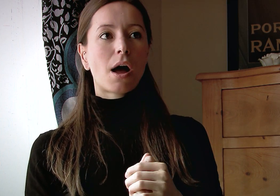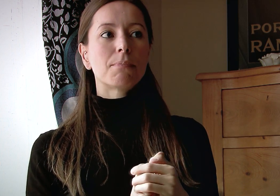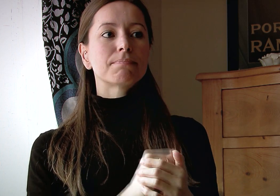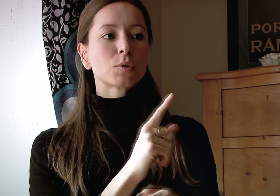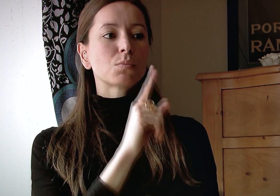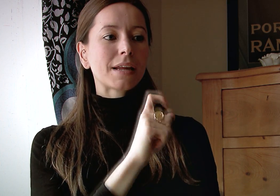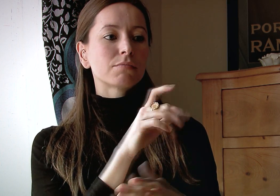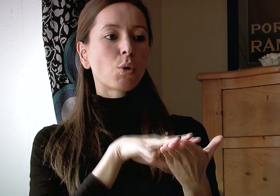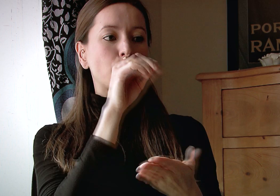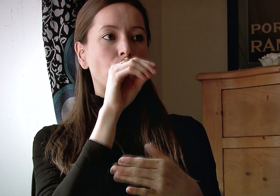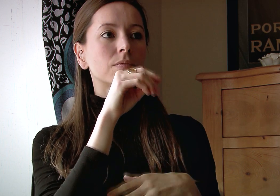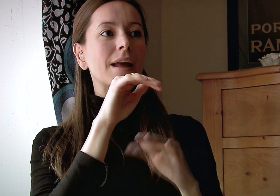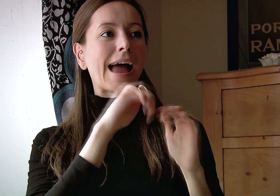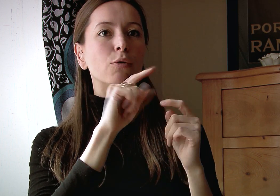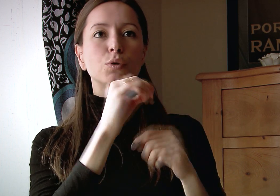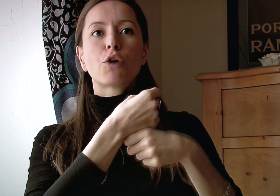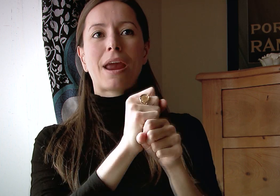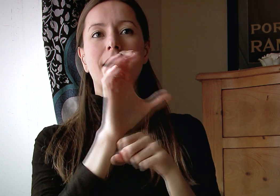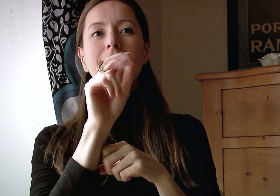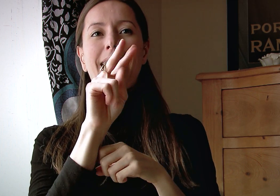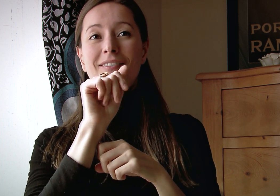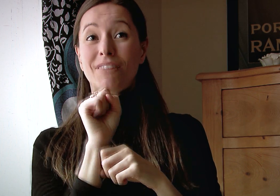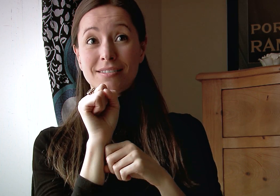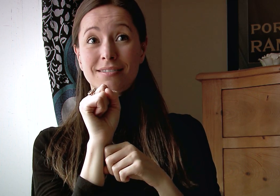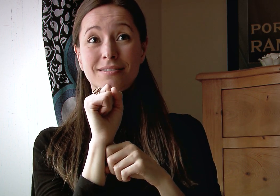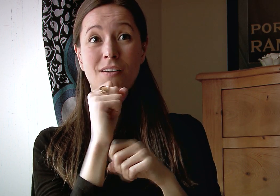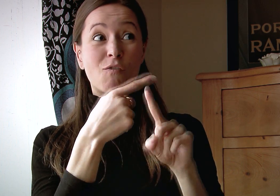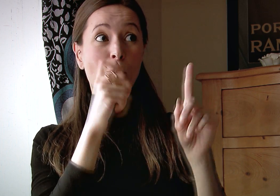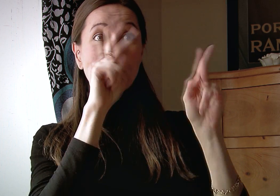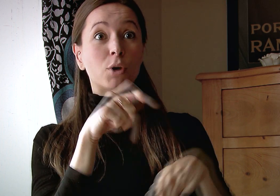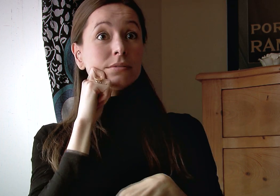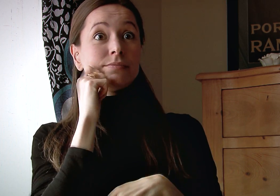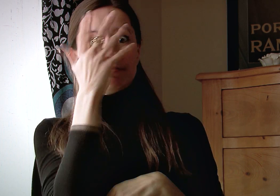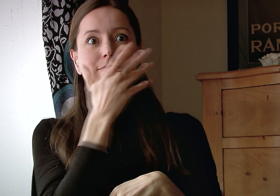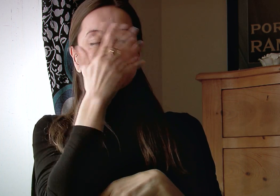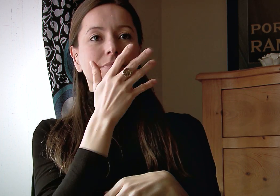You have to learn how to create a canvas using the person's face.